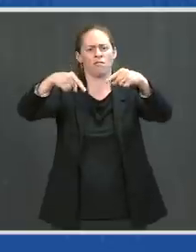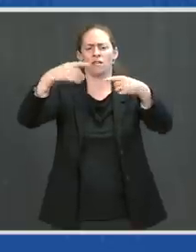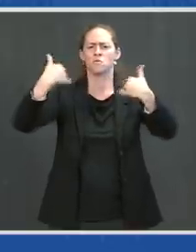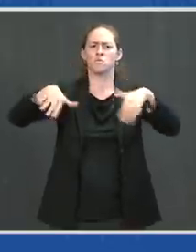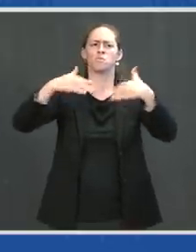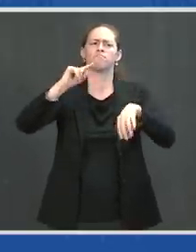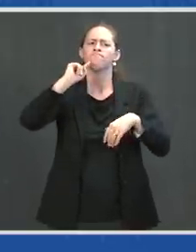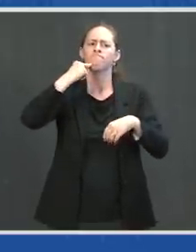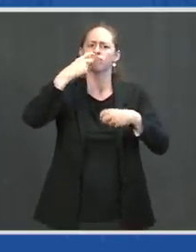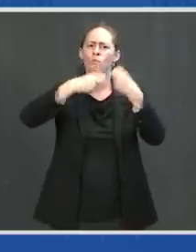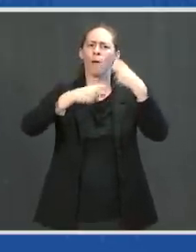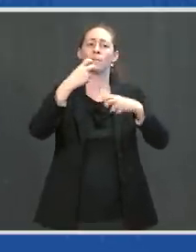Thank you very much.